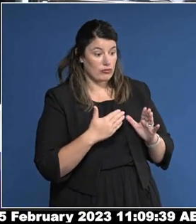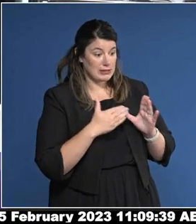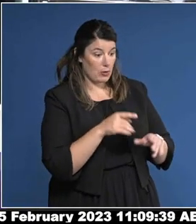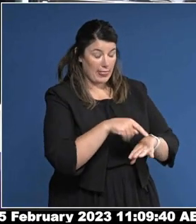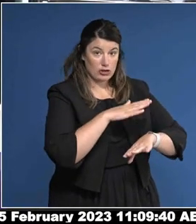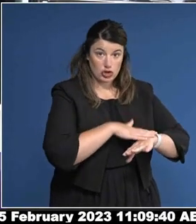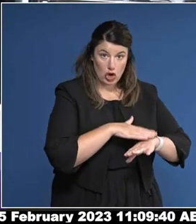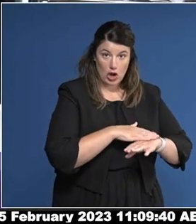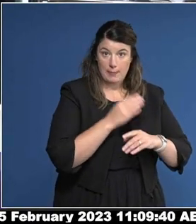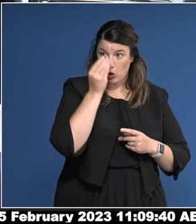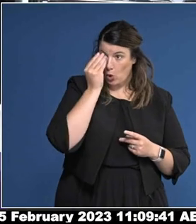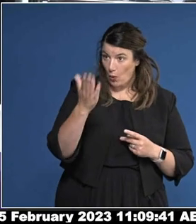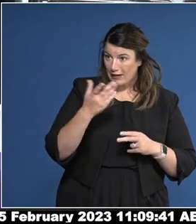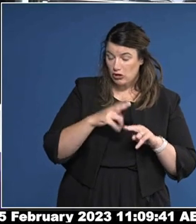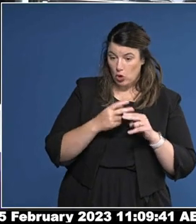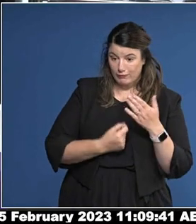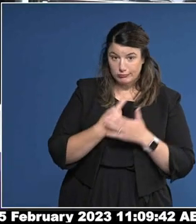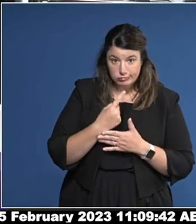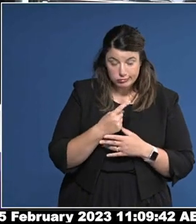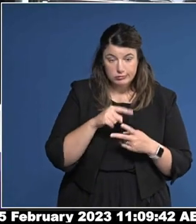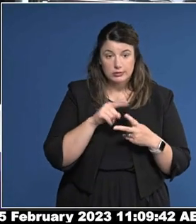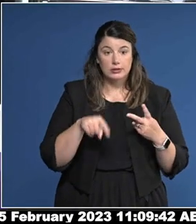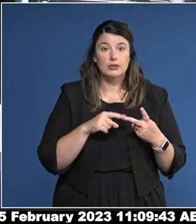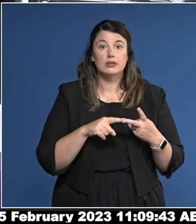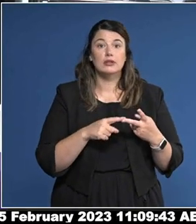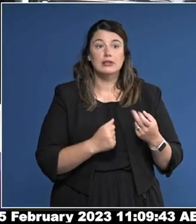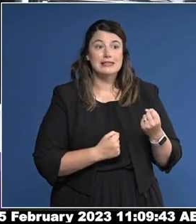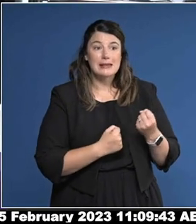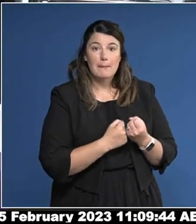incident, how it supports both our employees, our clients, our families.